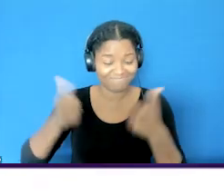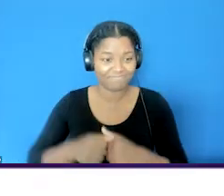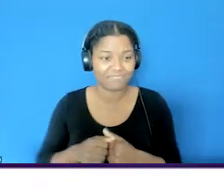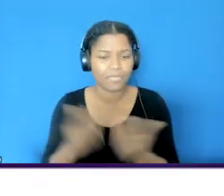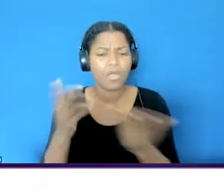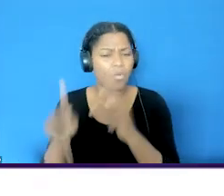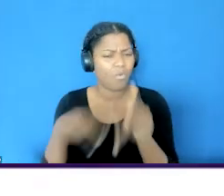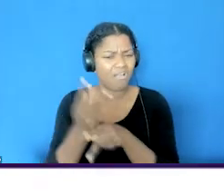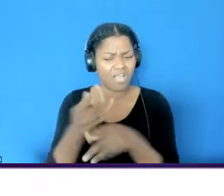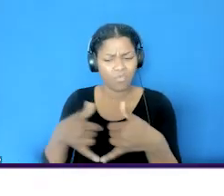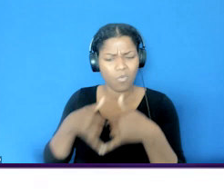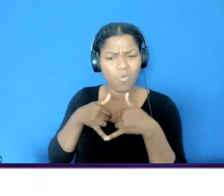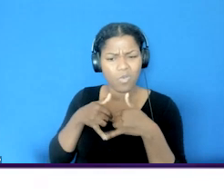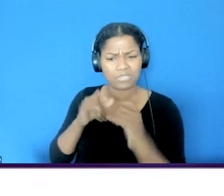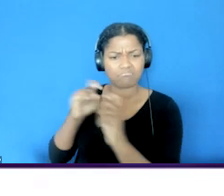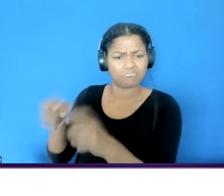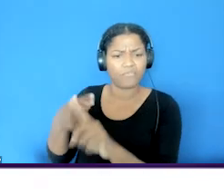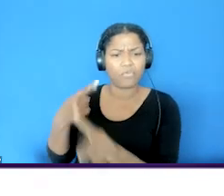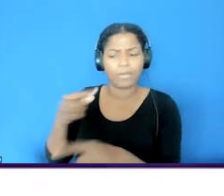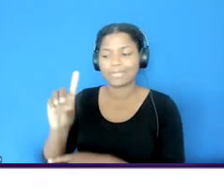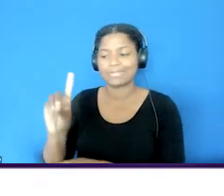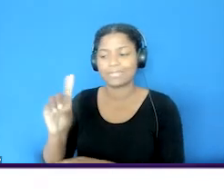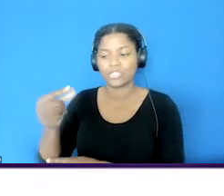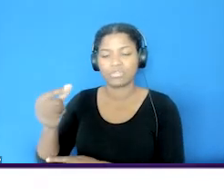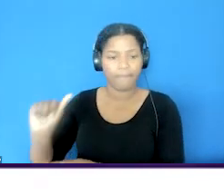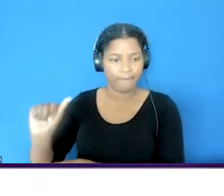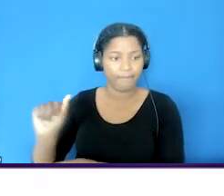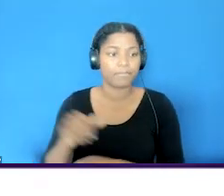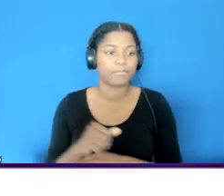What kind of awards are issued by DGA? Assistance Awards.